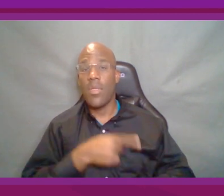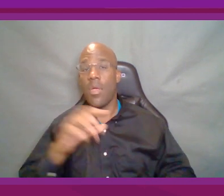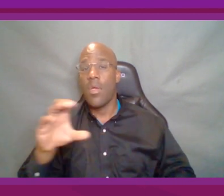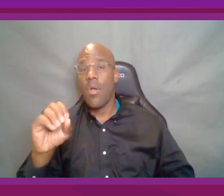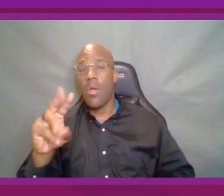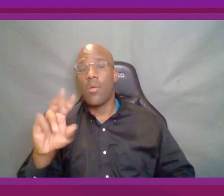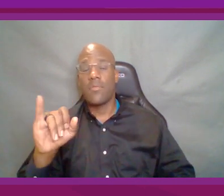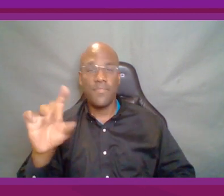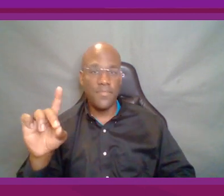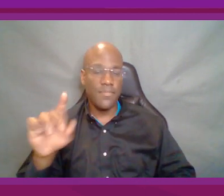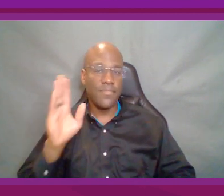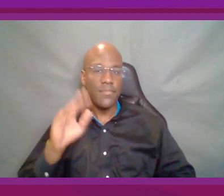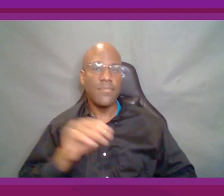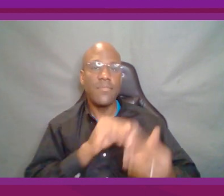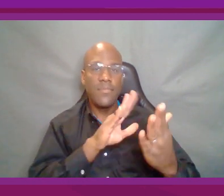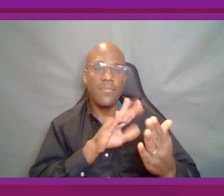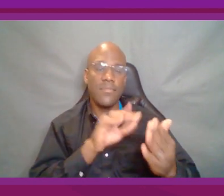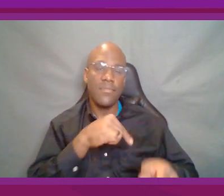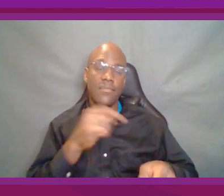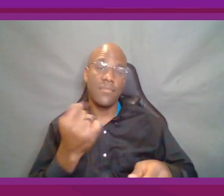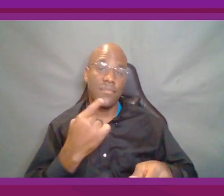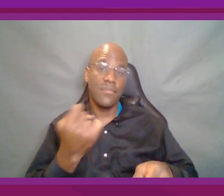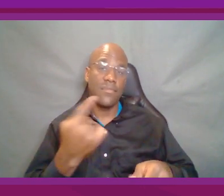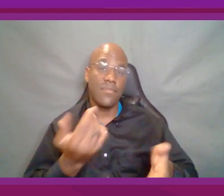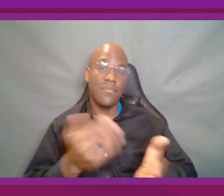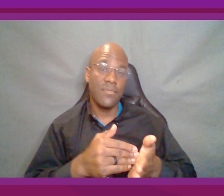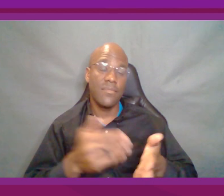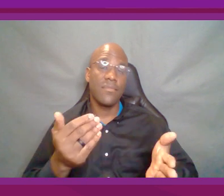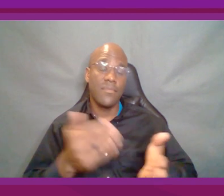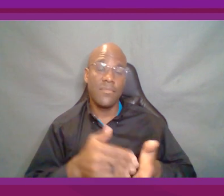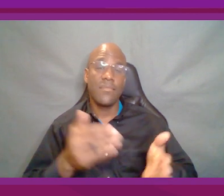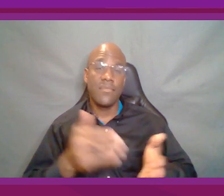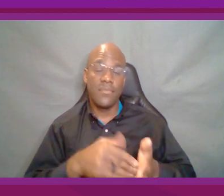face this question more and more, so I think there's some really powerful truth in what you're